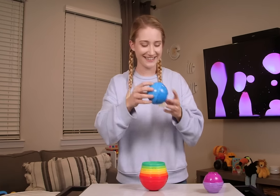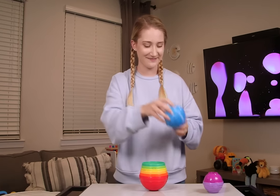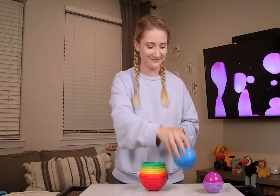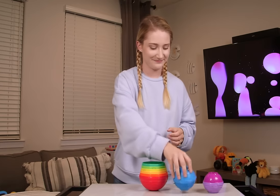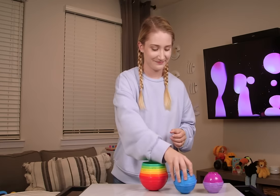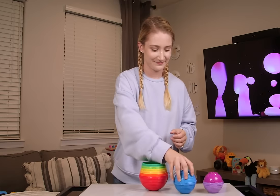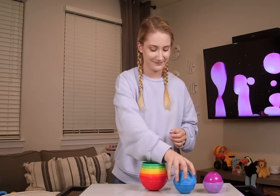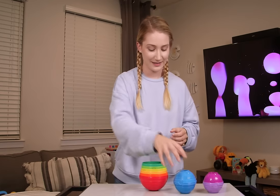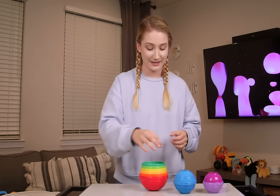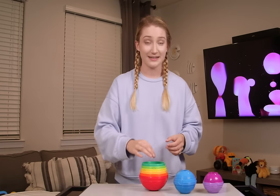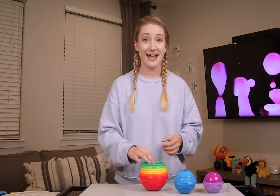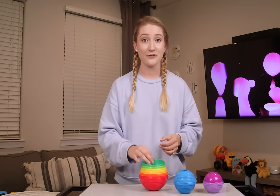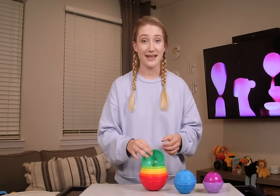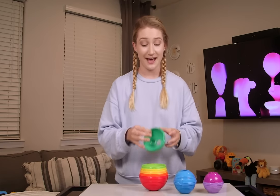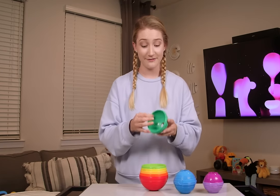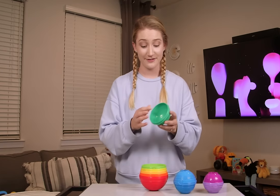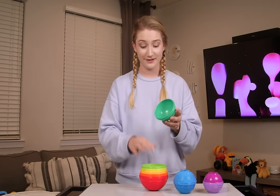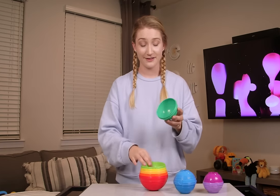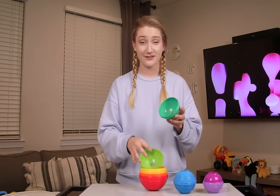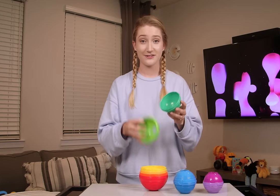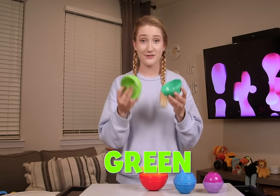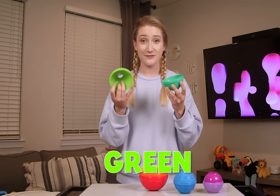Twink. Now we have green.